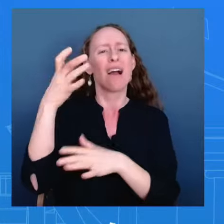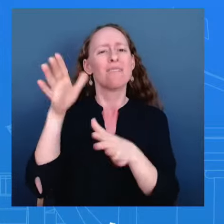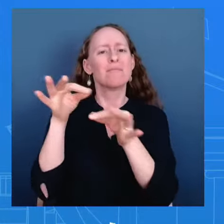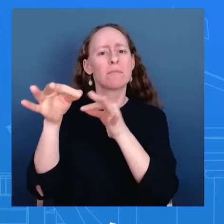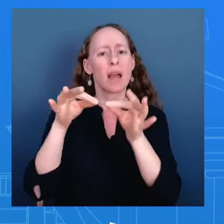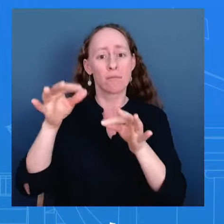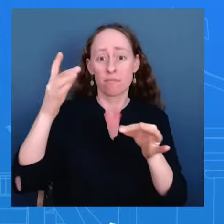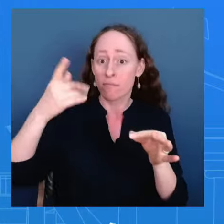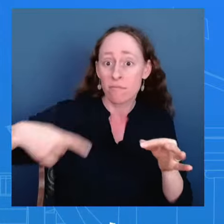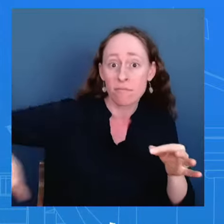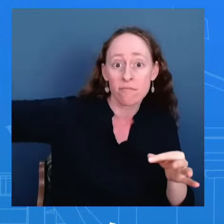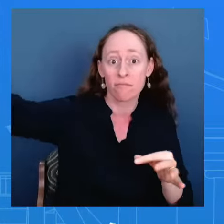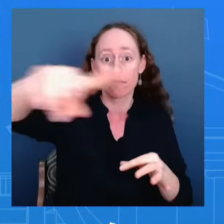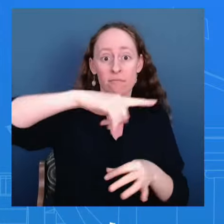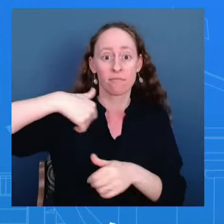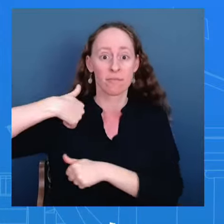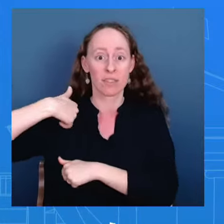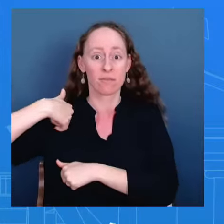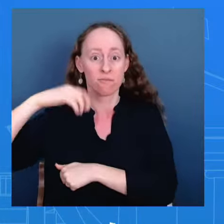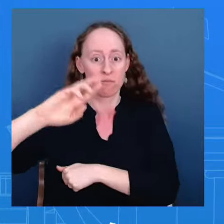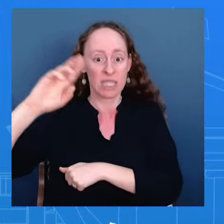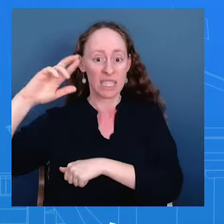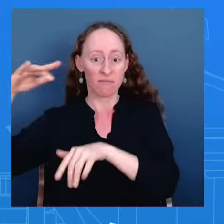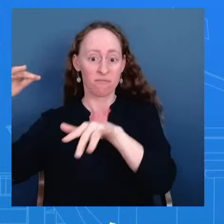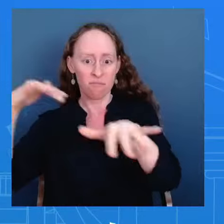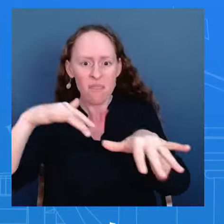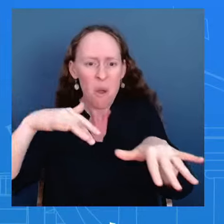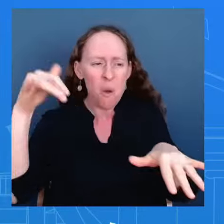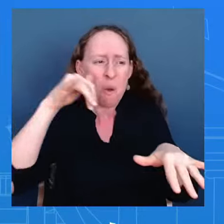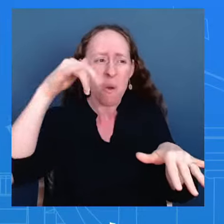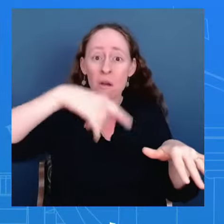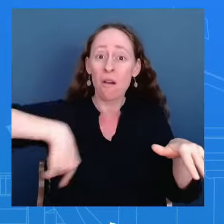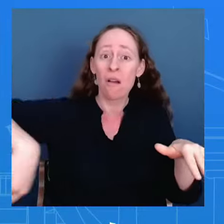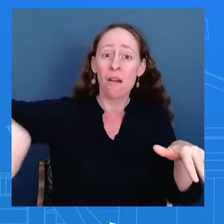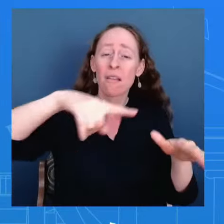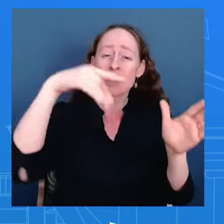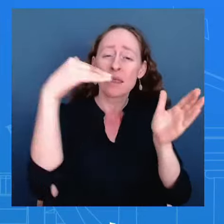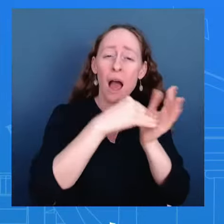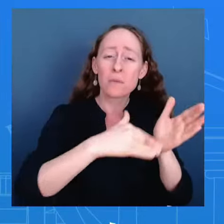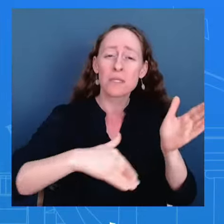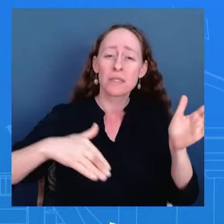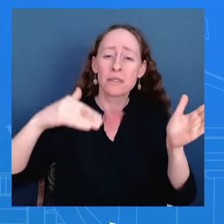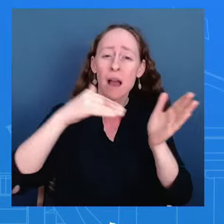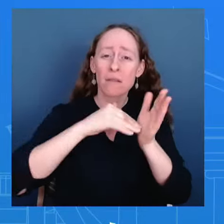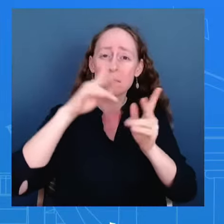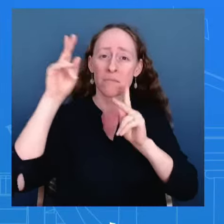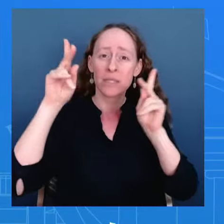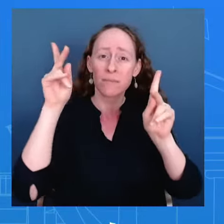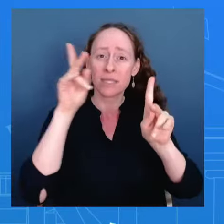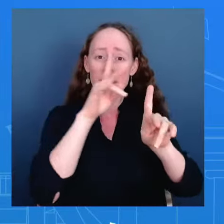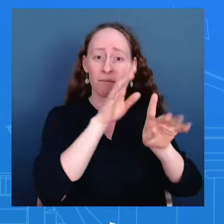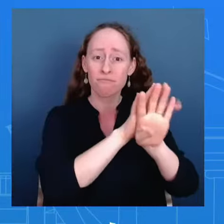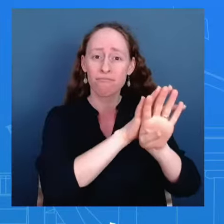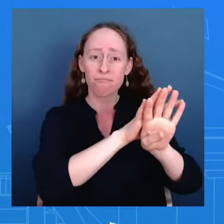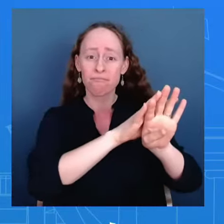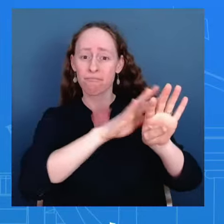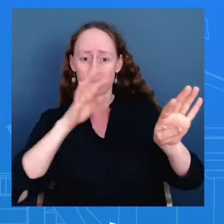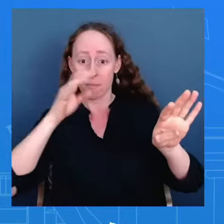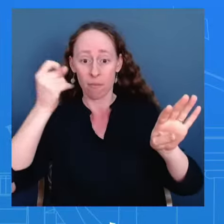tens of thousands of troops or thousands of troops, moving in a coordinated set of maneuvers against a wide variety of targets on the ground